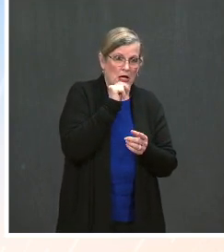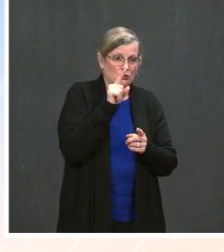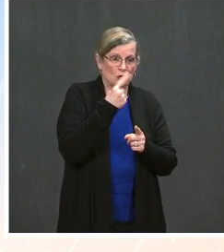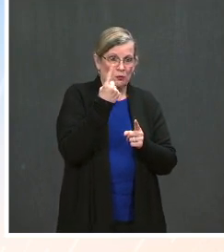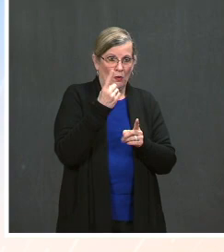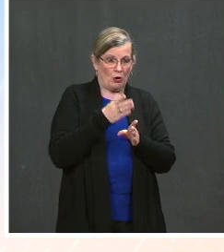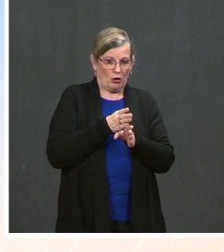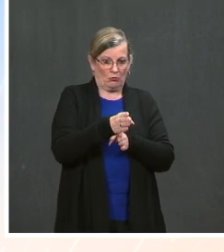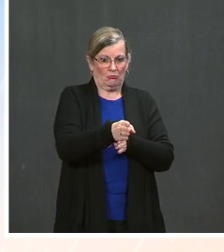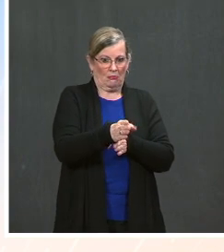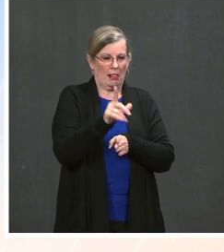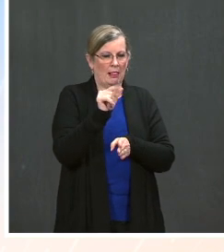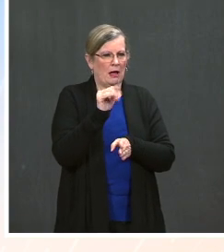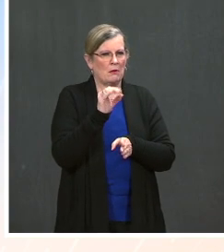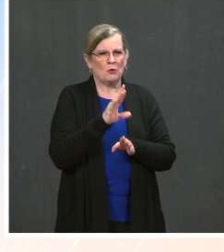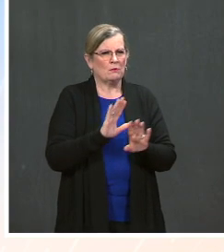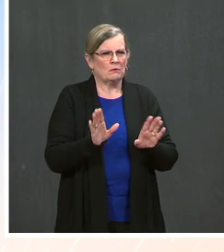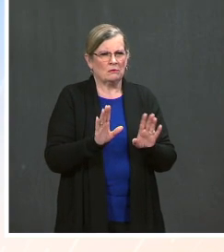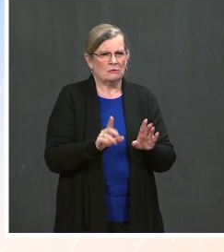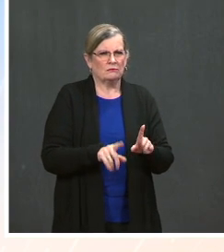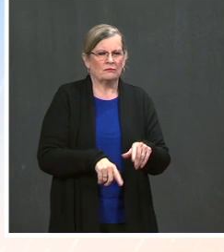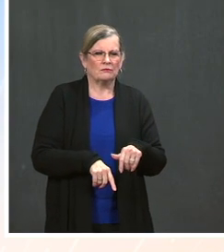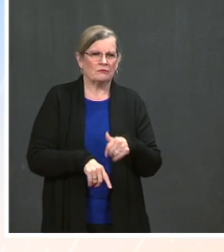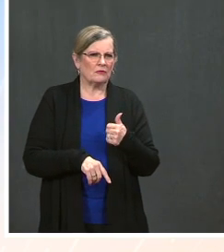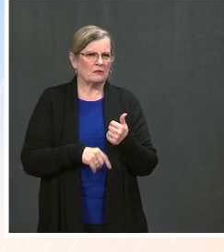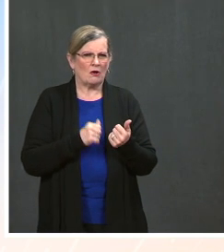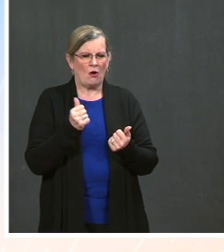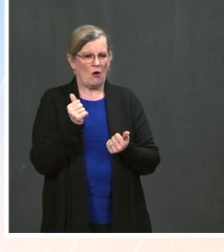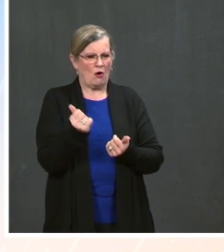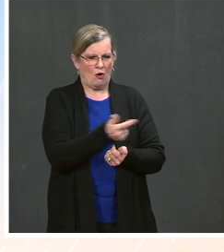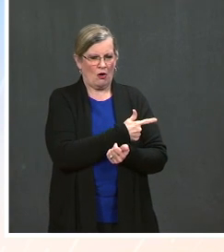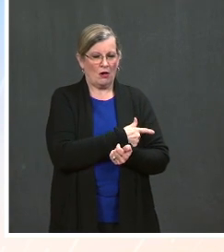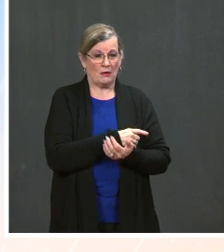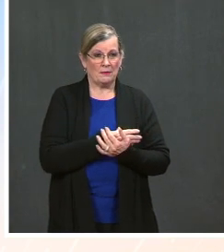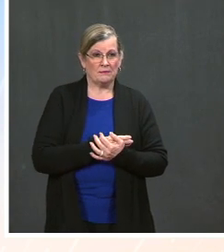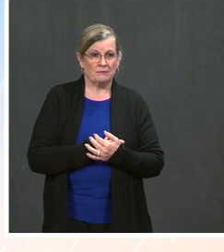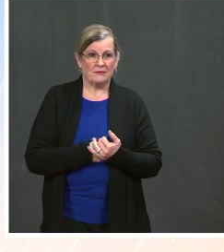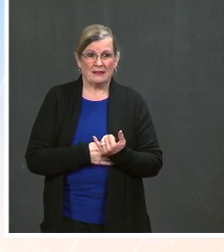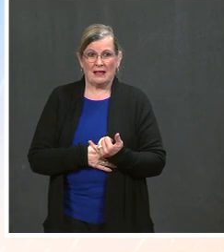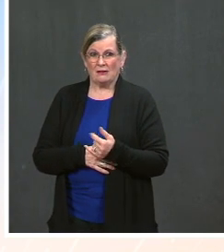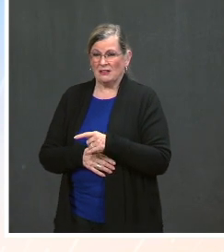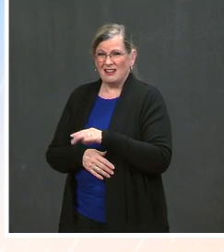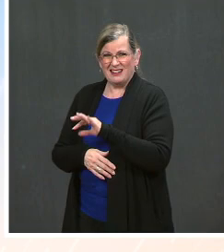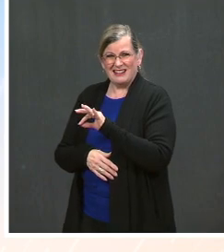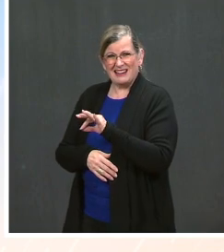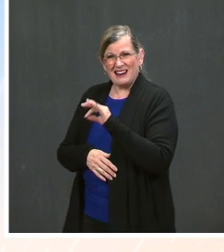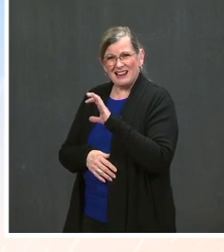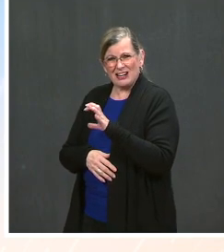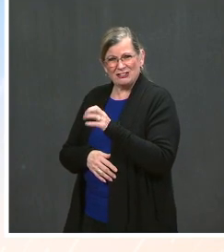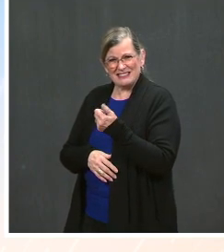The Press: Thank you. 916,000 jobs -- do you think that pace of hiring is sustainable? Secretary Walsh: I hope so.